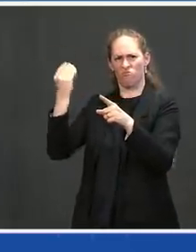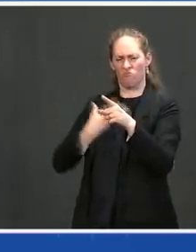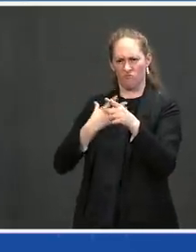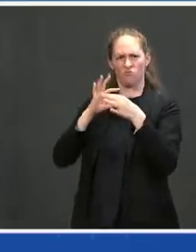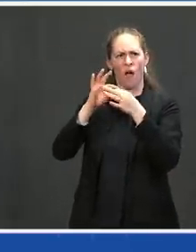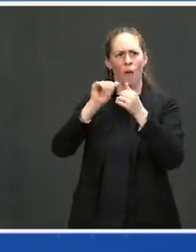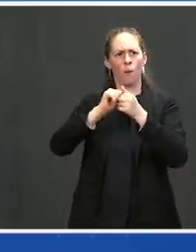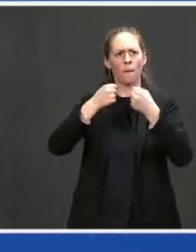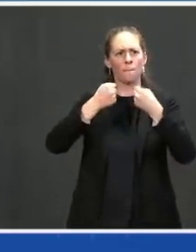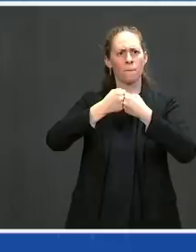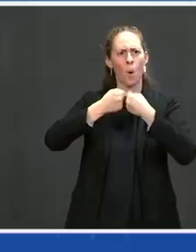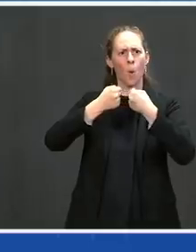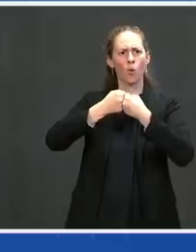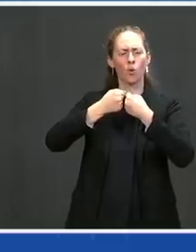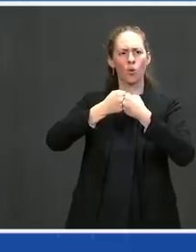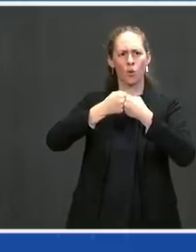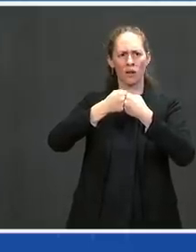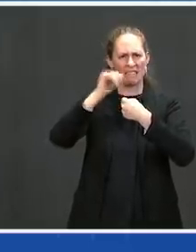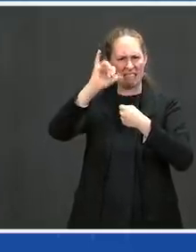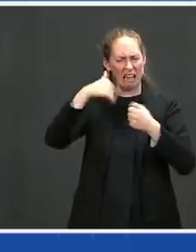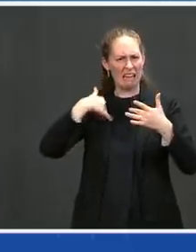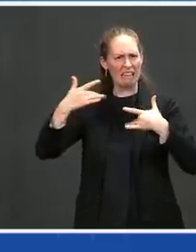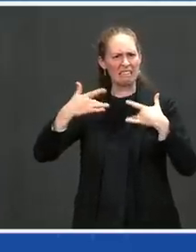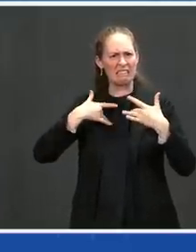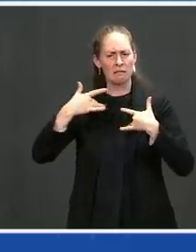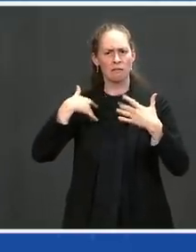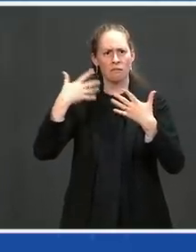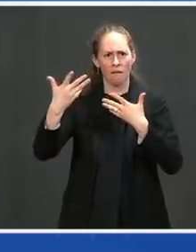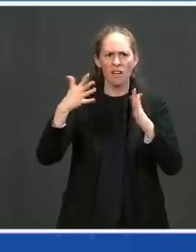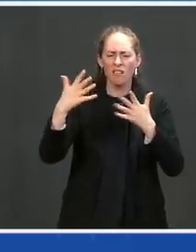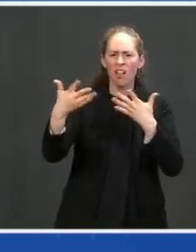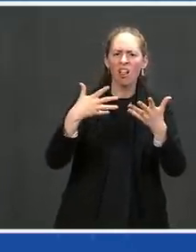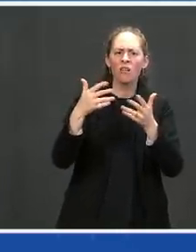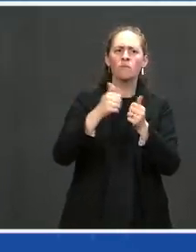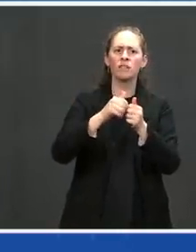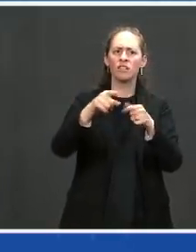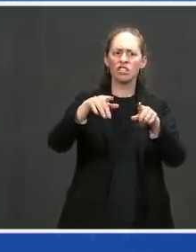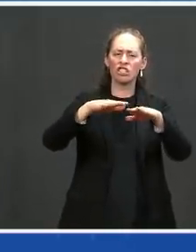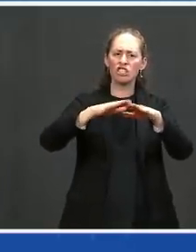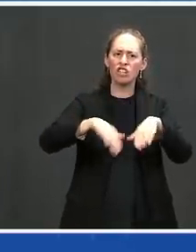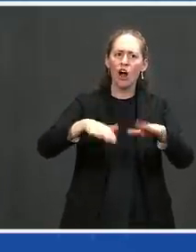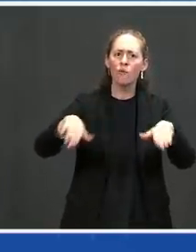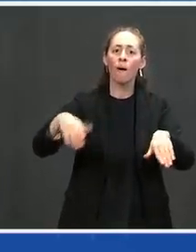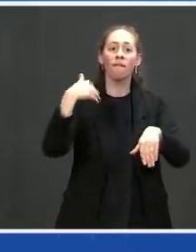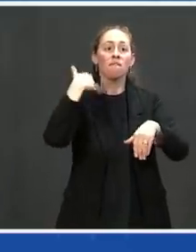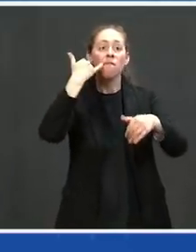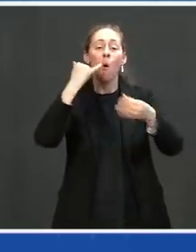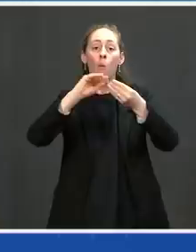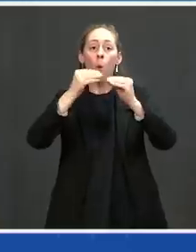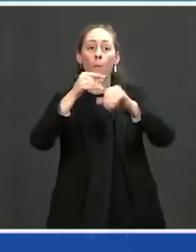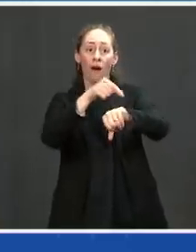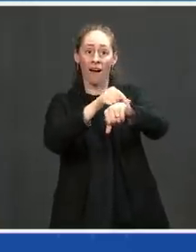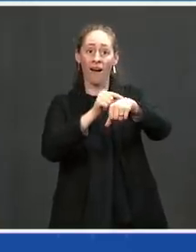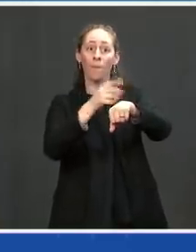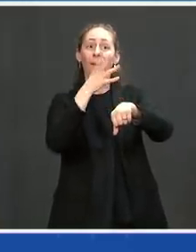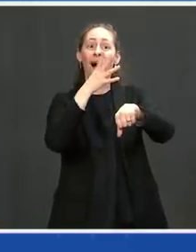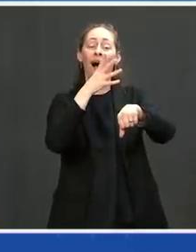who came in on Monday, who were detained by CBP -- had the phone number for their mother who lives in the U.S. We have contacted the mother.